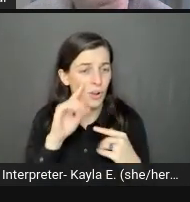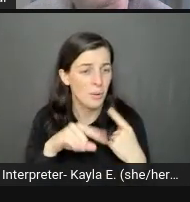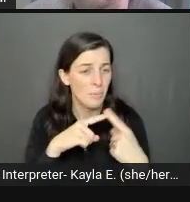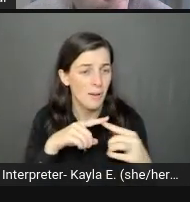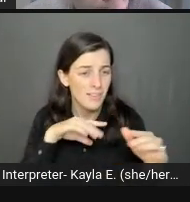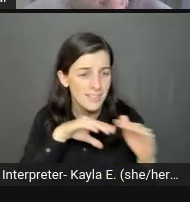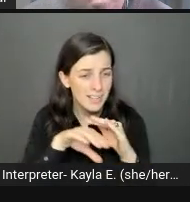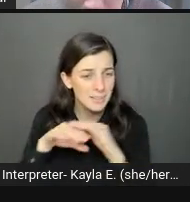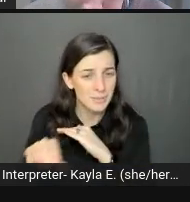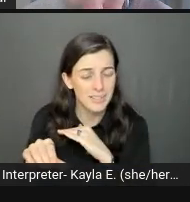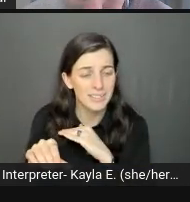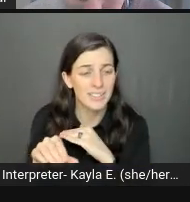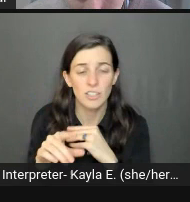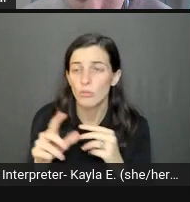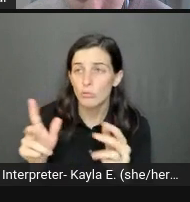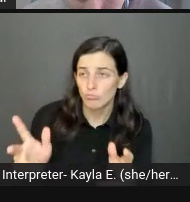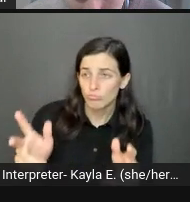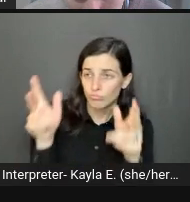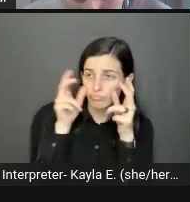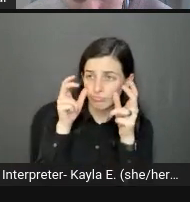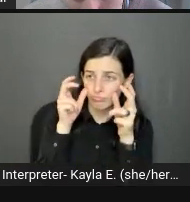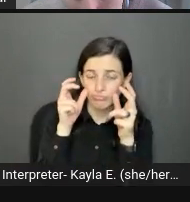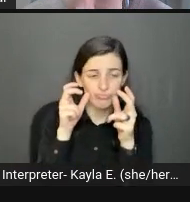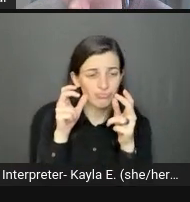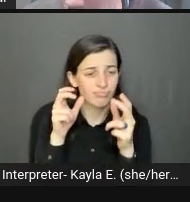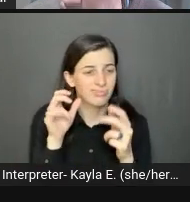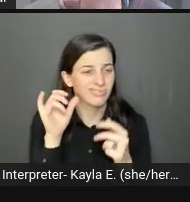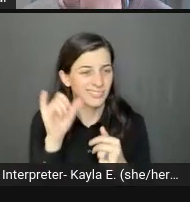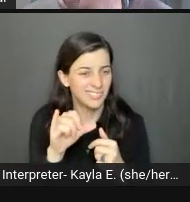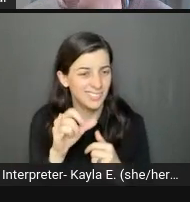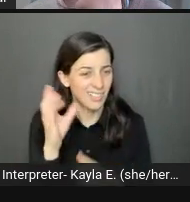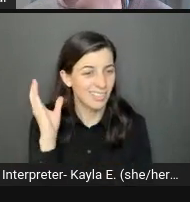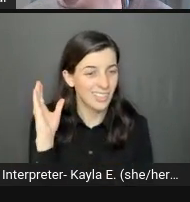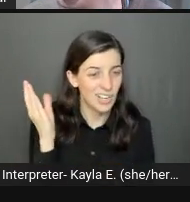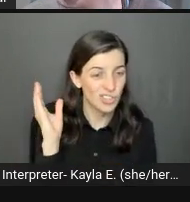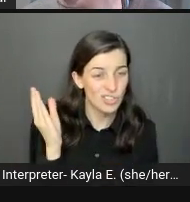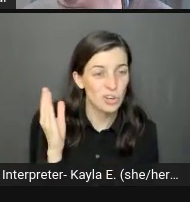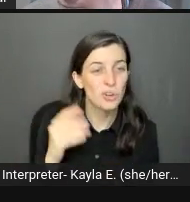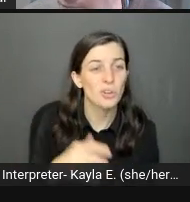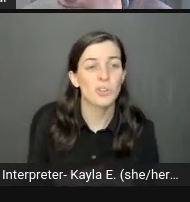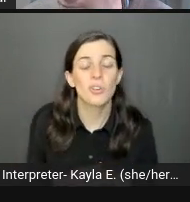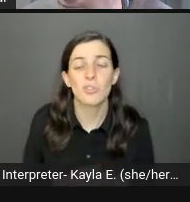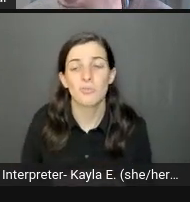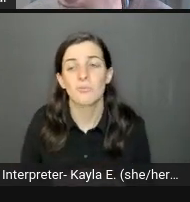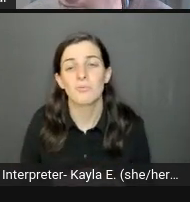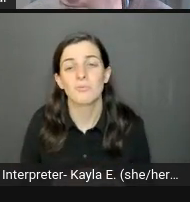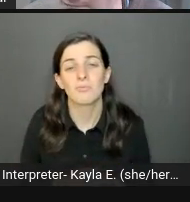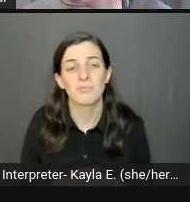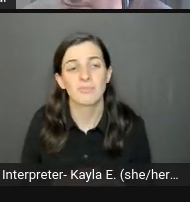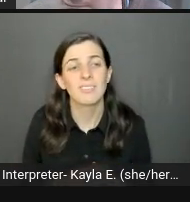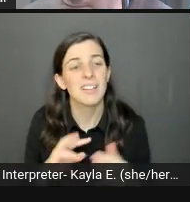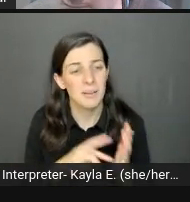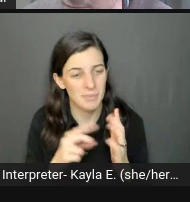just by reasoning to this lecture, you are getting one step ahead